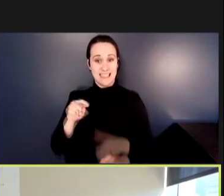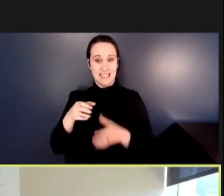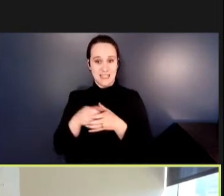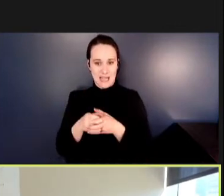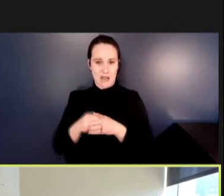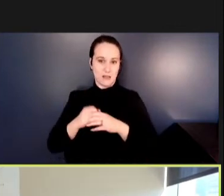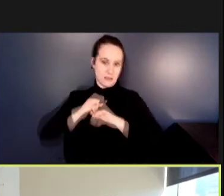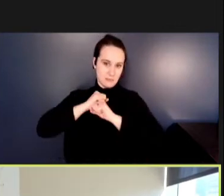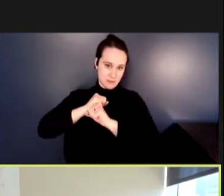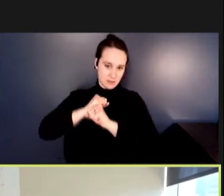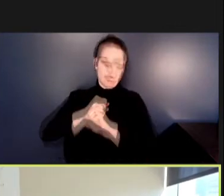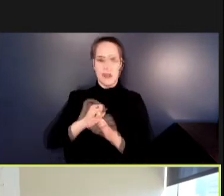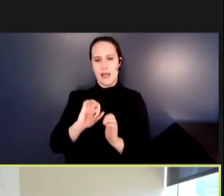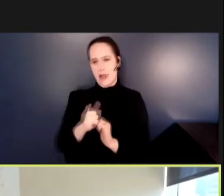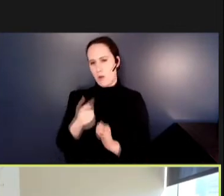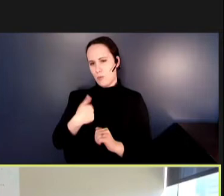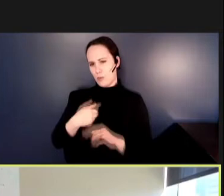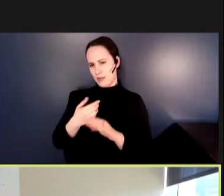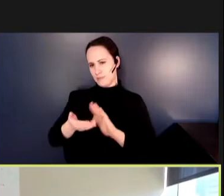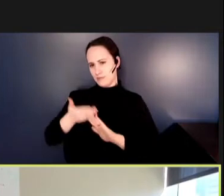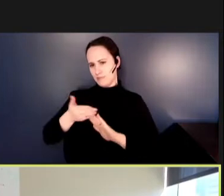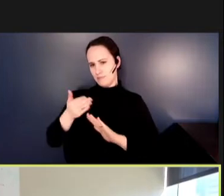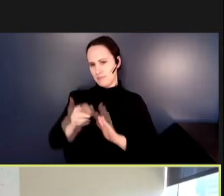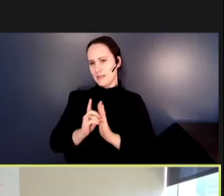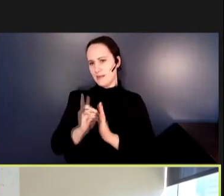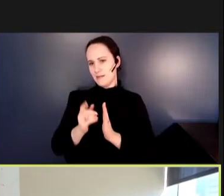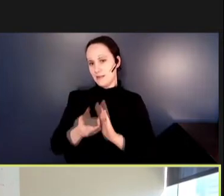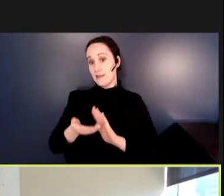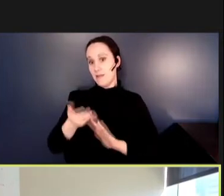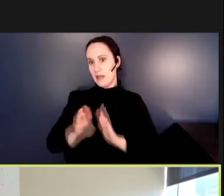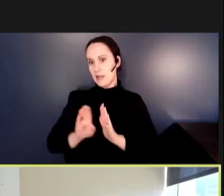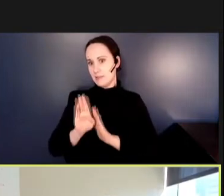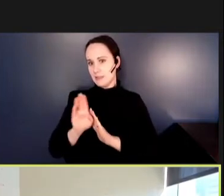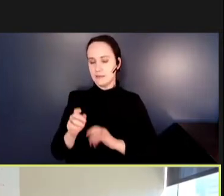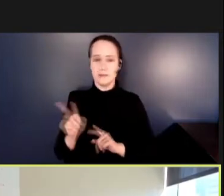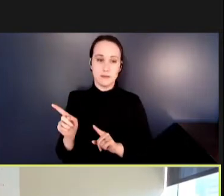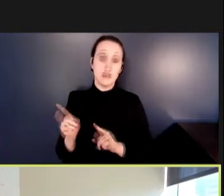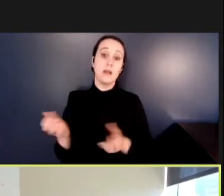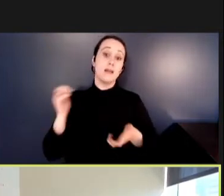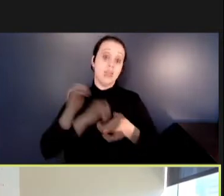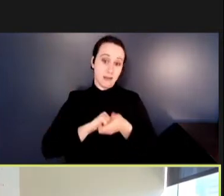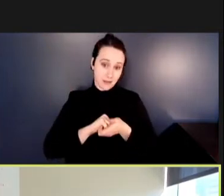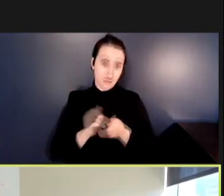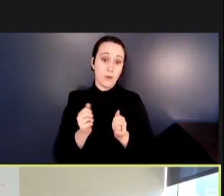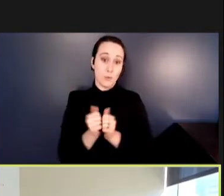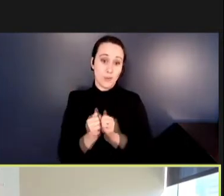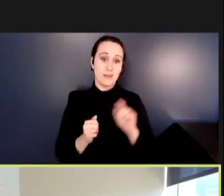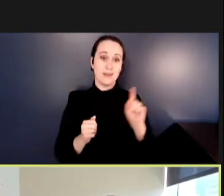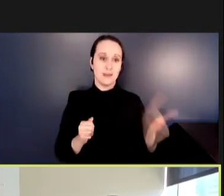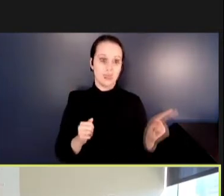developing. This is a joint project with the J. Craig Venter Institute as well as the La